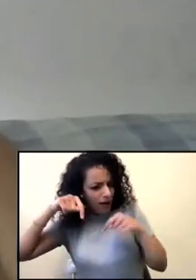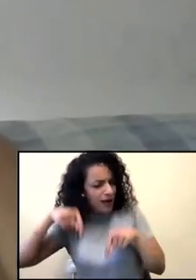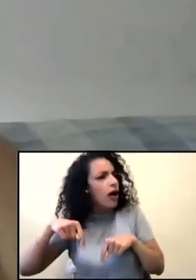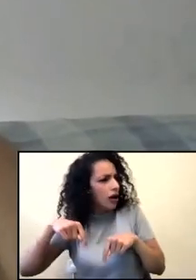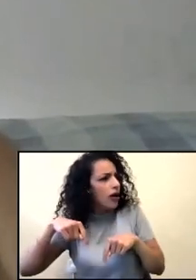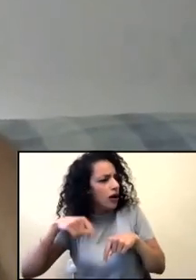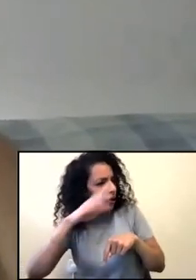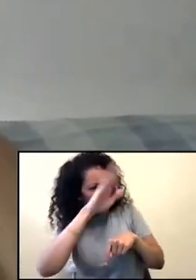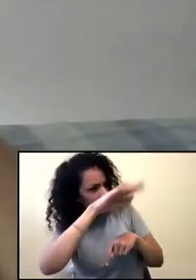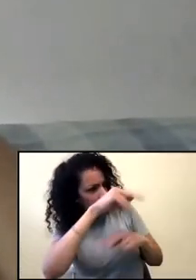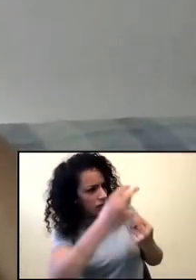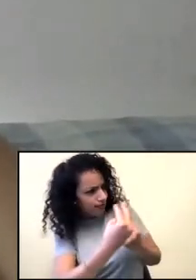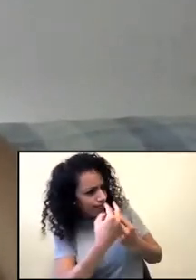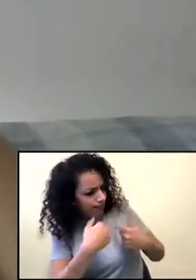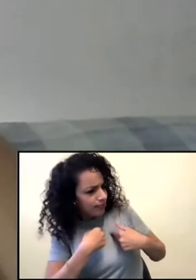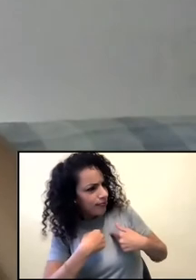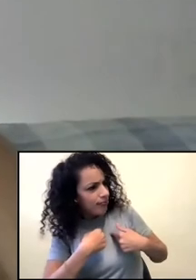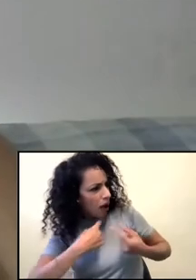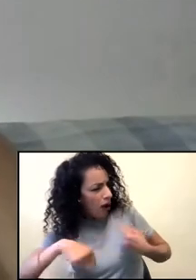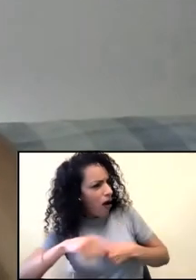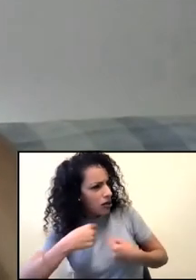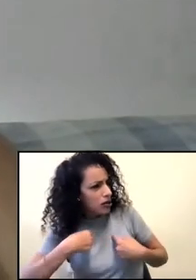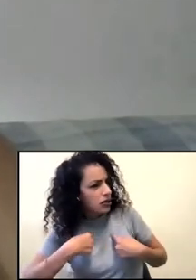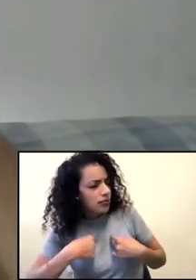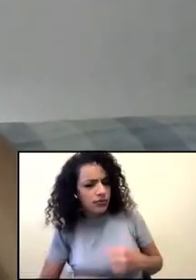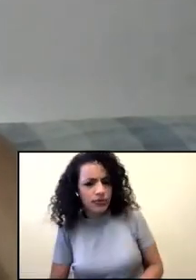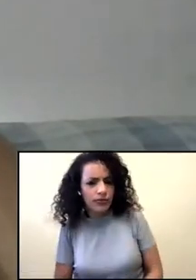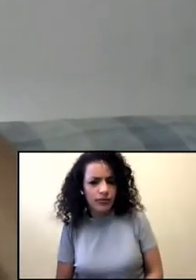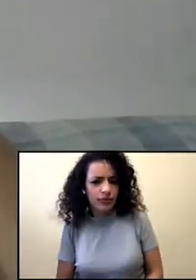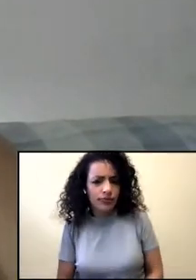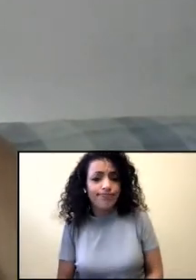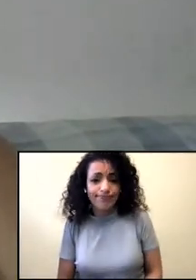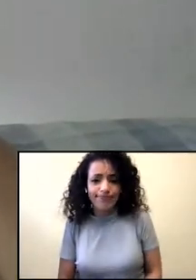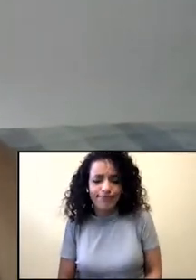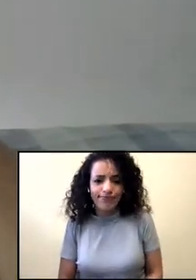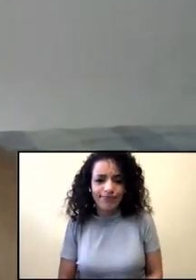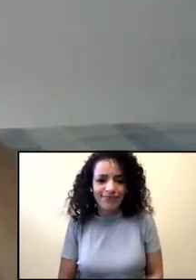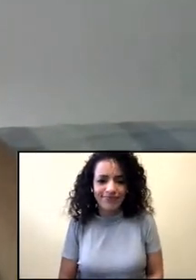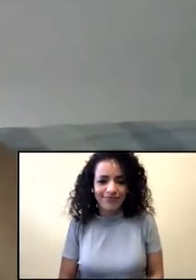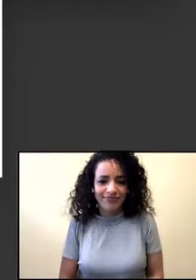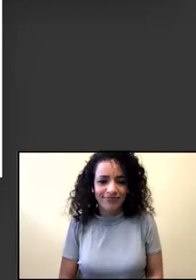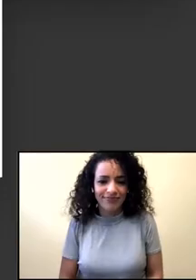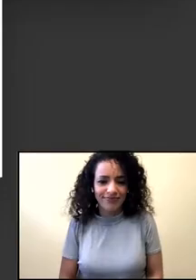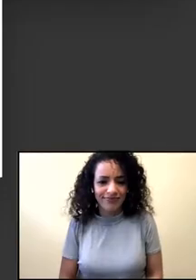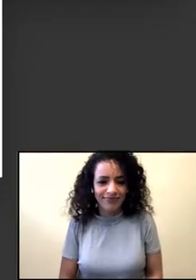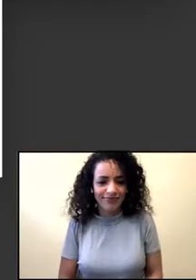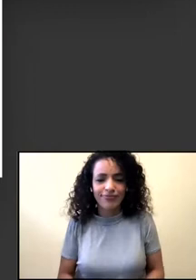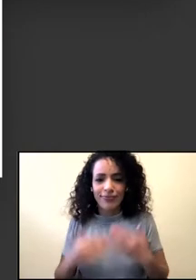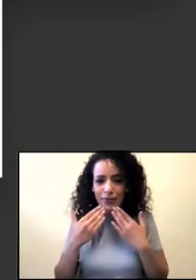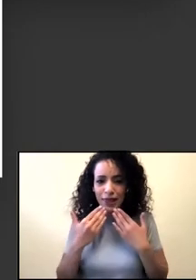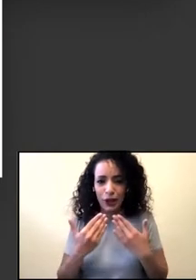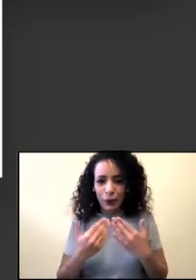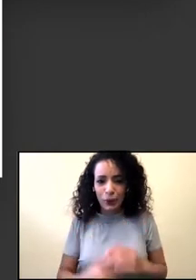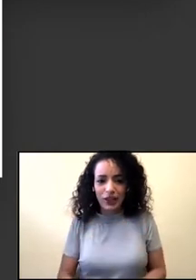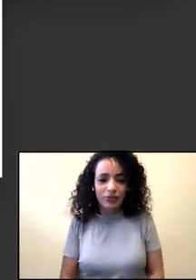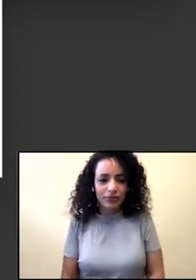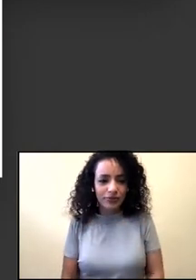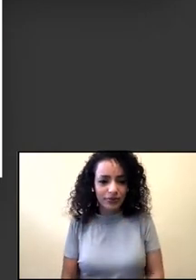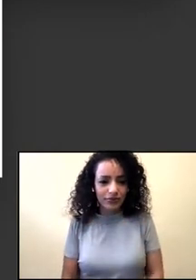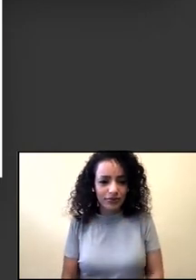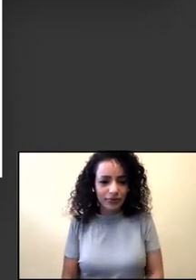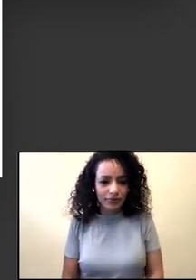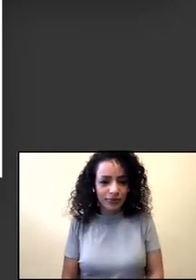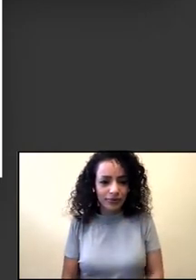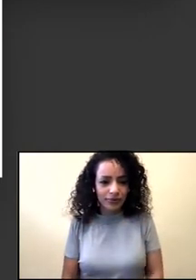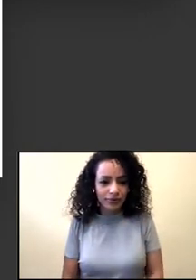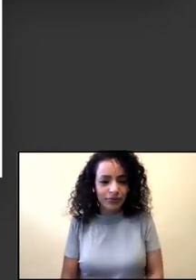is us, so yeah. Thank you Ghazal, and I wanted, then to open up that same question to the rest